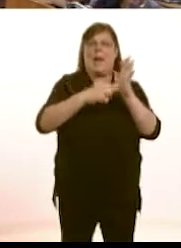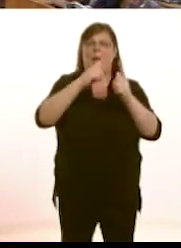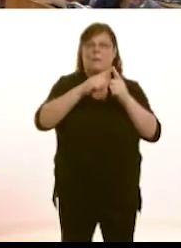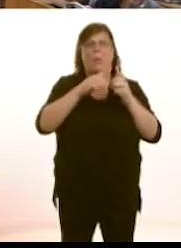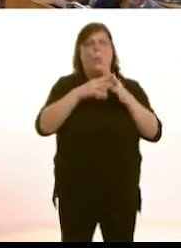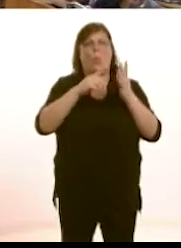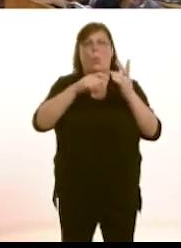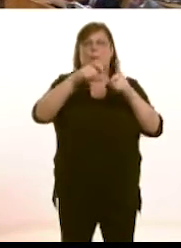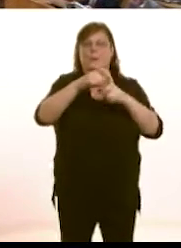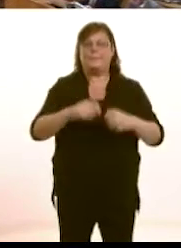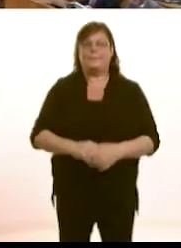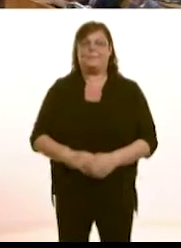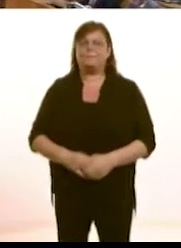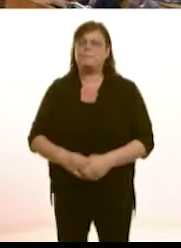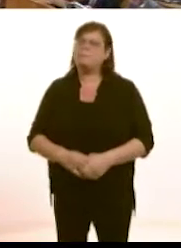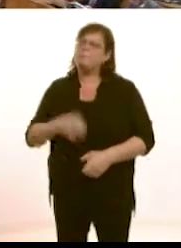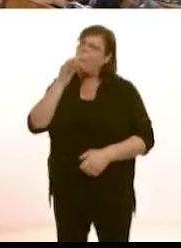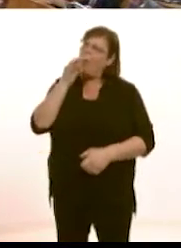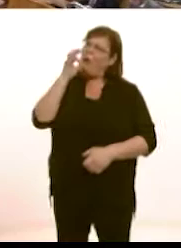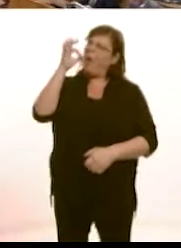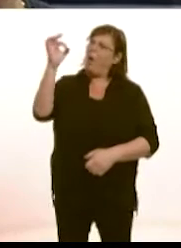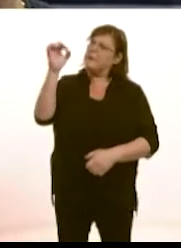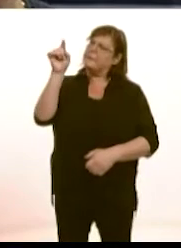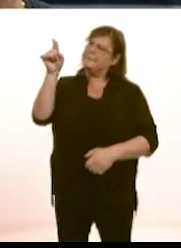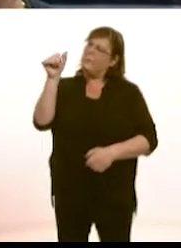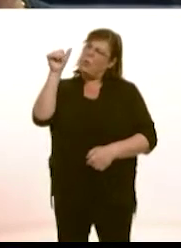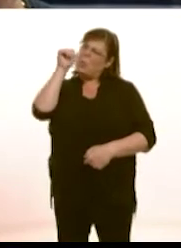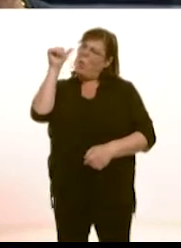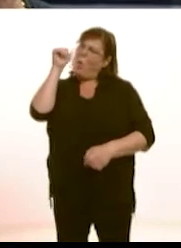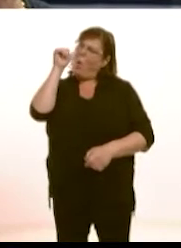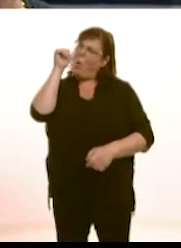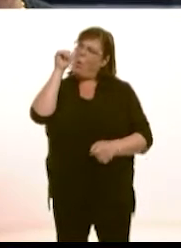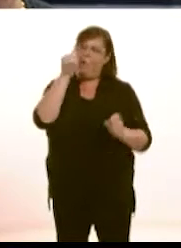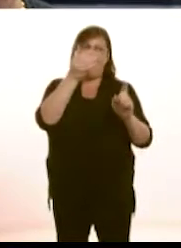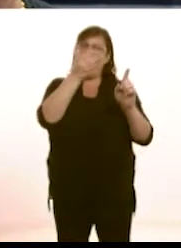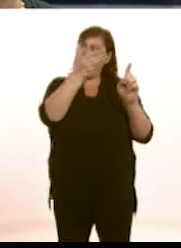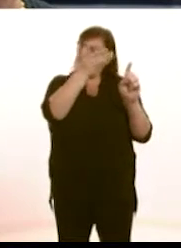I wonder whether the First Minister can tell us whether he knows how long it takes to travel